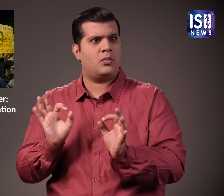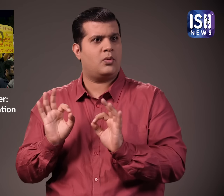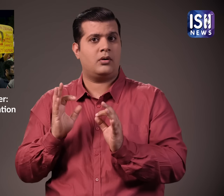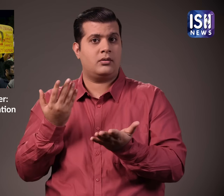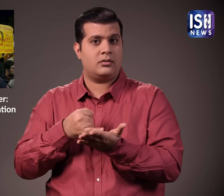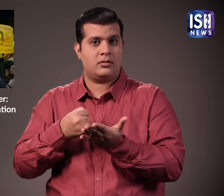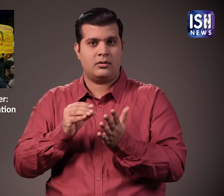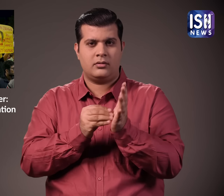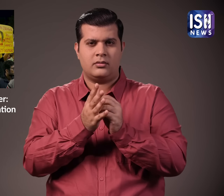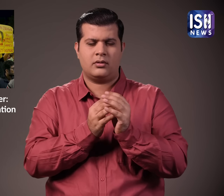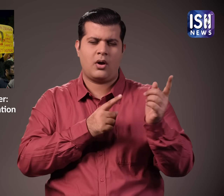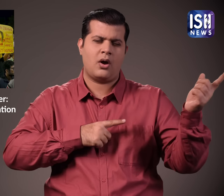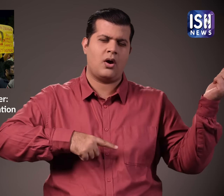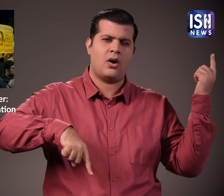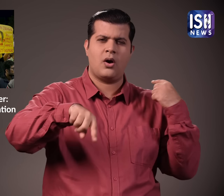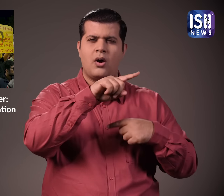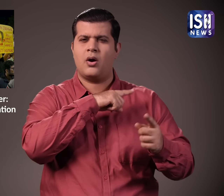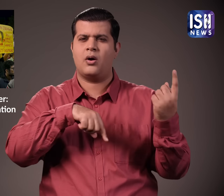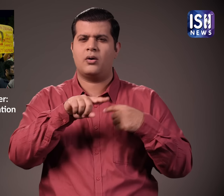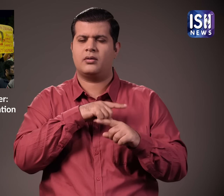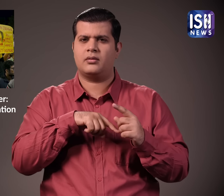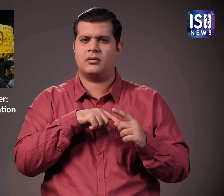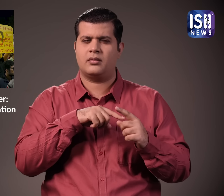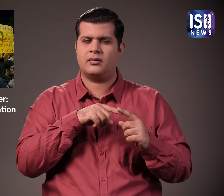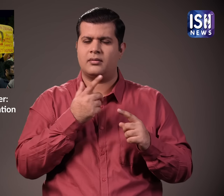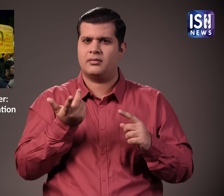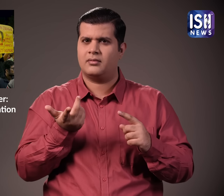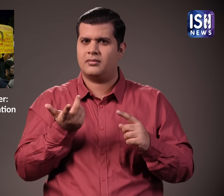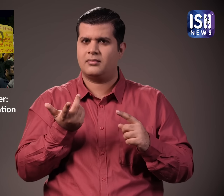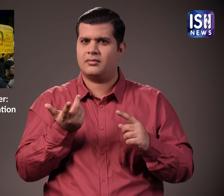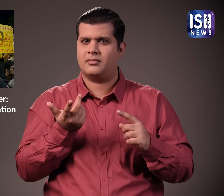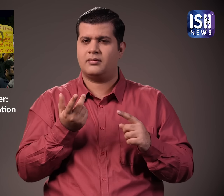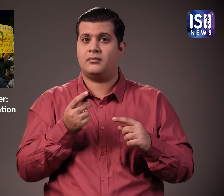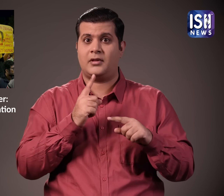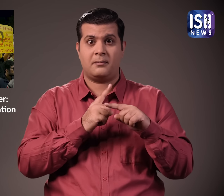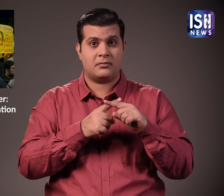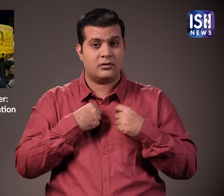and some of the footage was deleted by the hospital authorities. They have alleged a major cover up in the matter